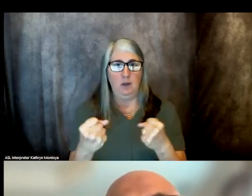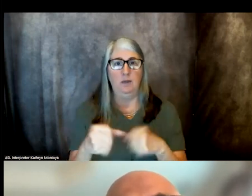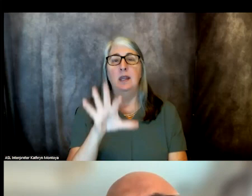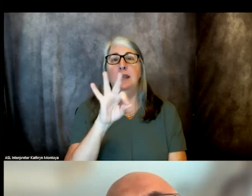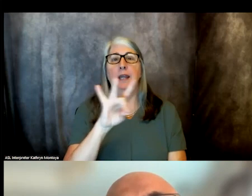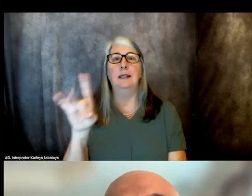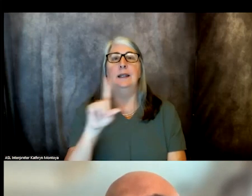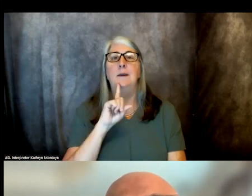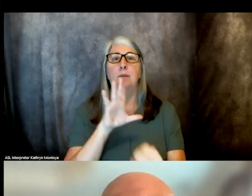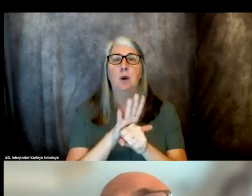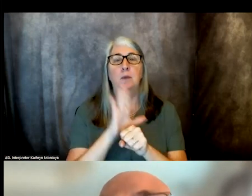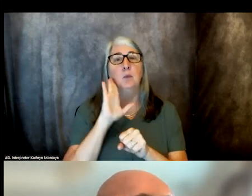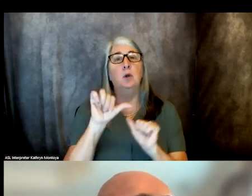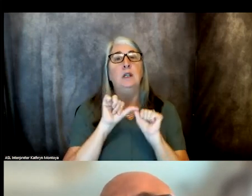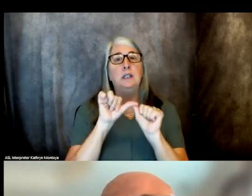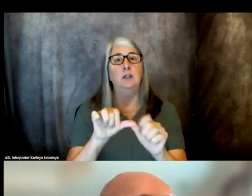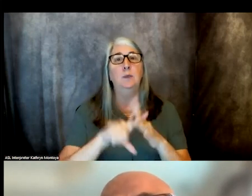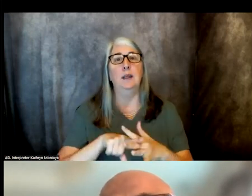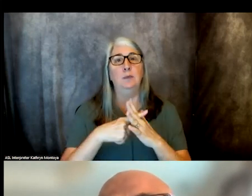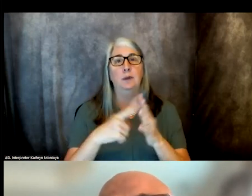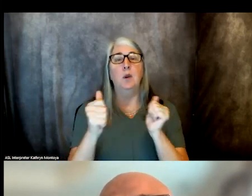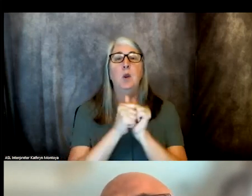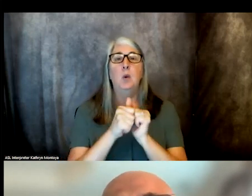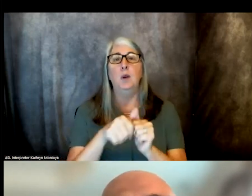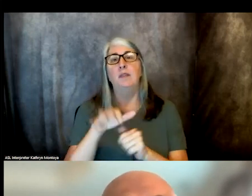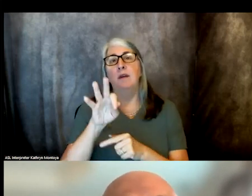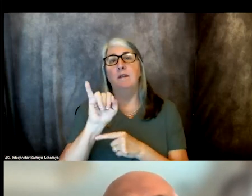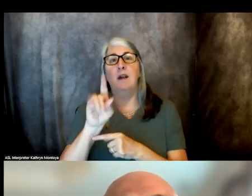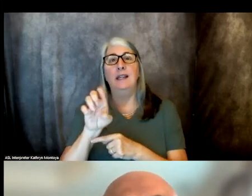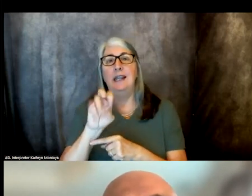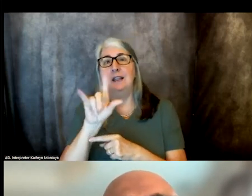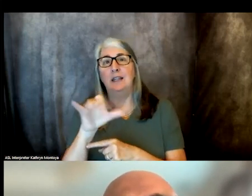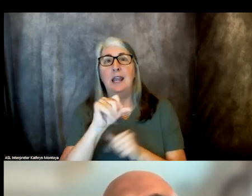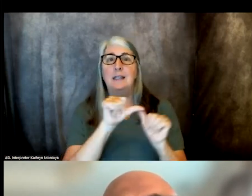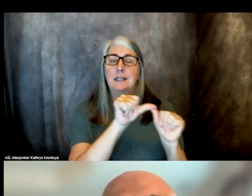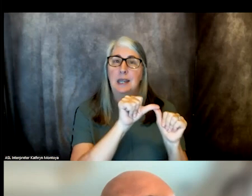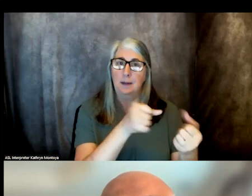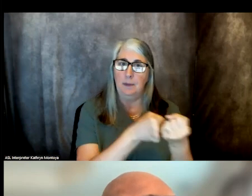IMPLEMENTING, MY HOPE IS THAT THE SUPPORT FROM ALL STAKEHOLDERS